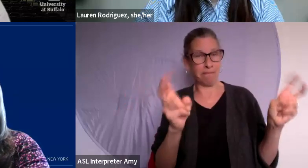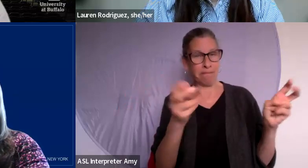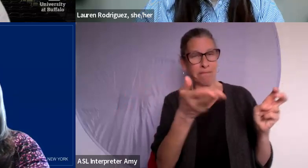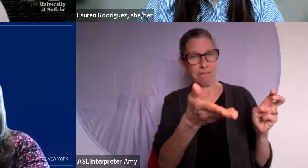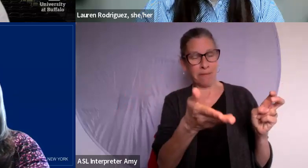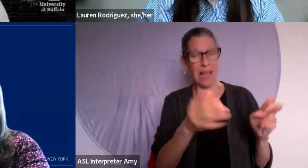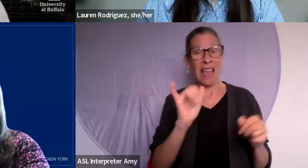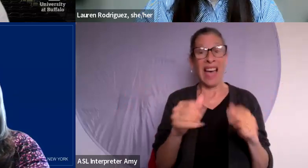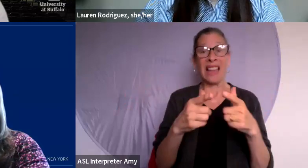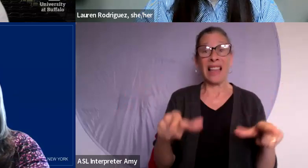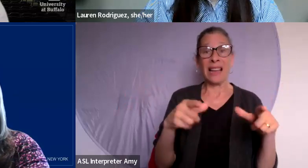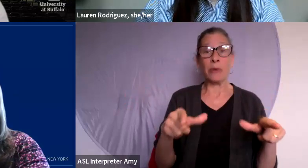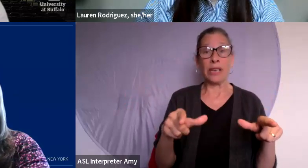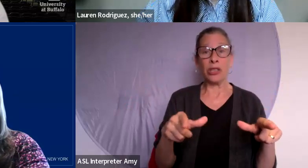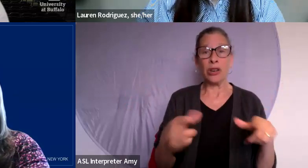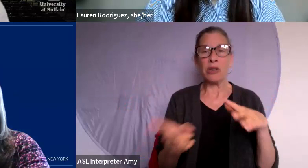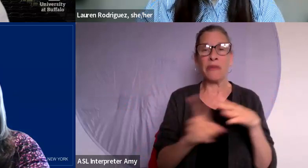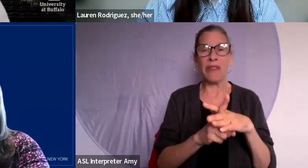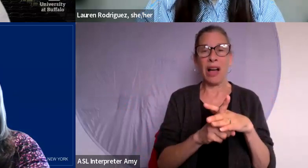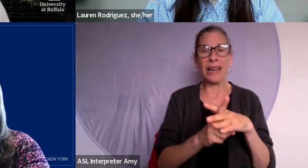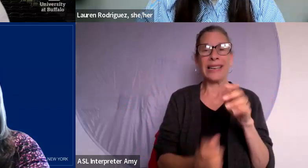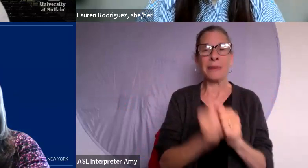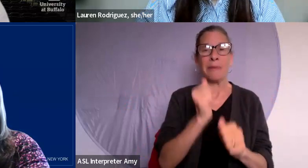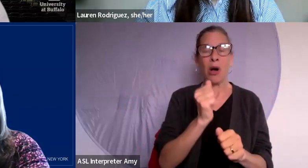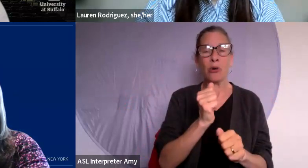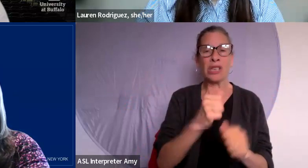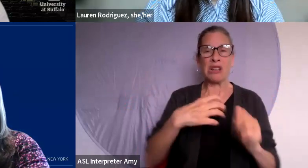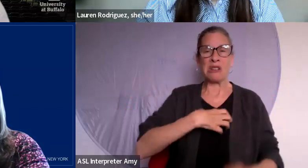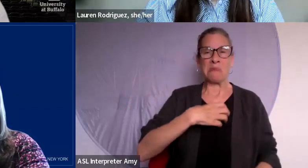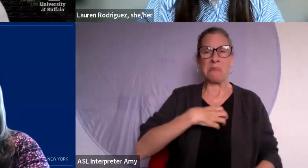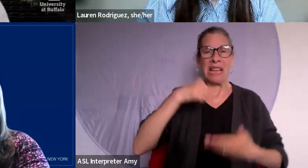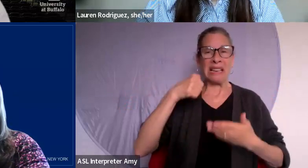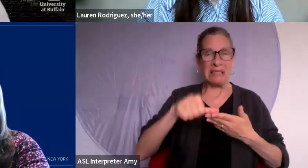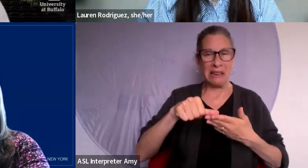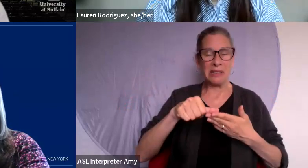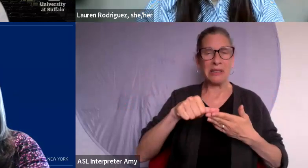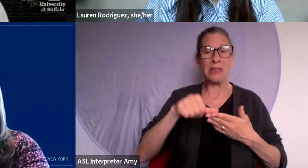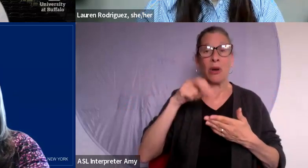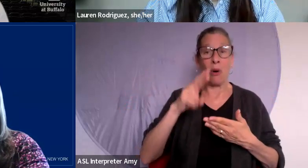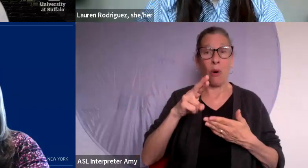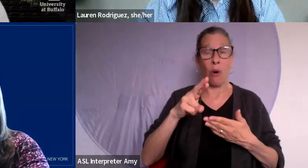that you will find in most complaint letters and complaints. You know, through the Office of Civil Rights. I